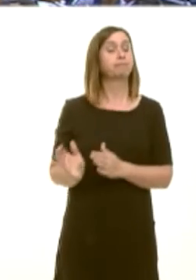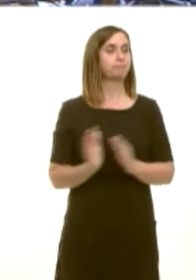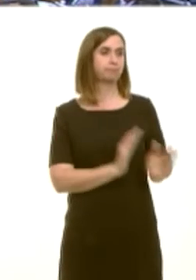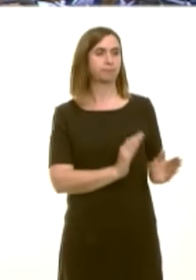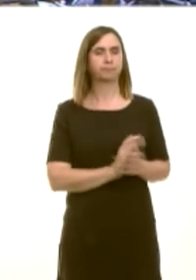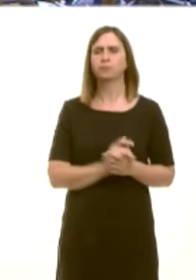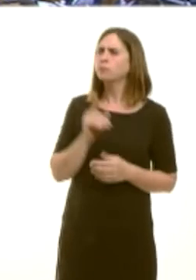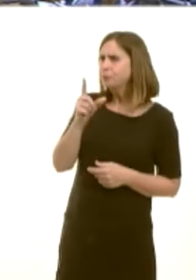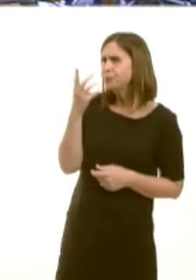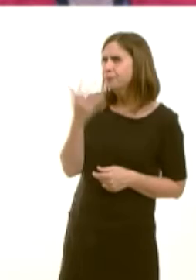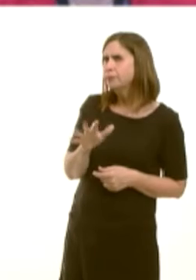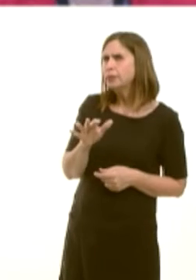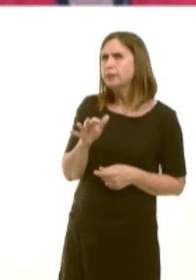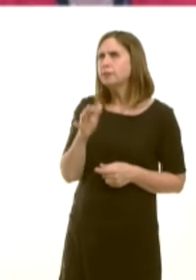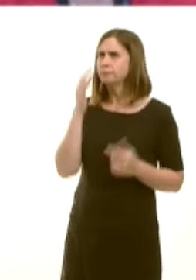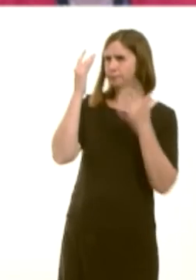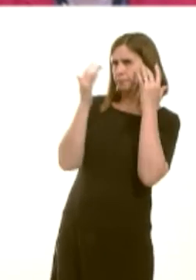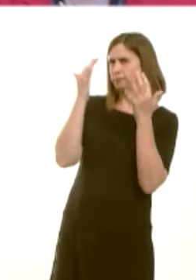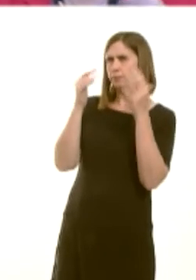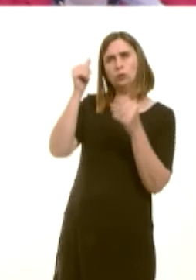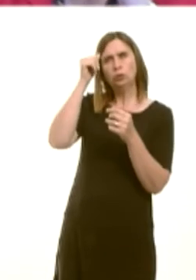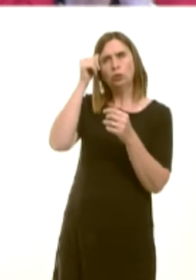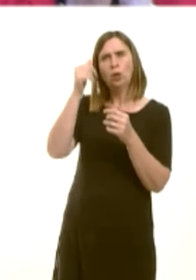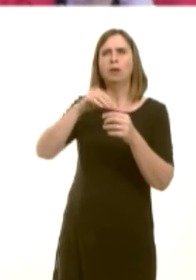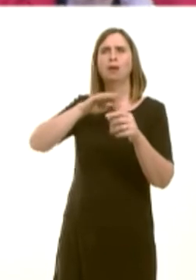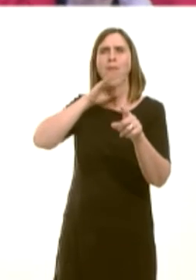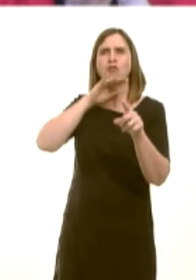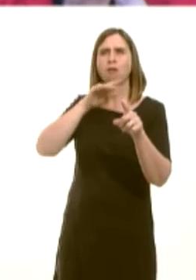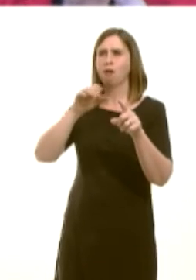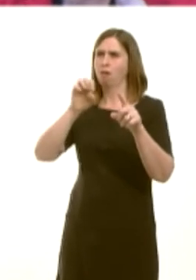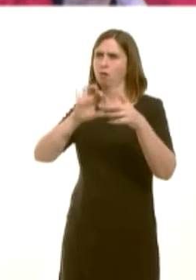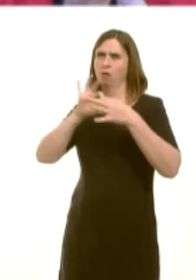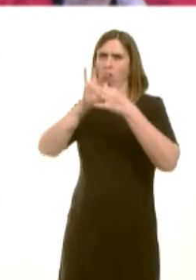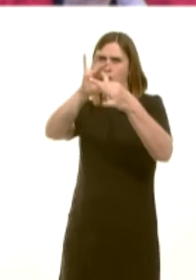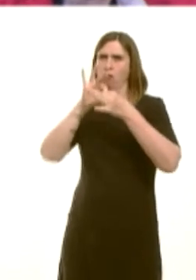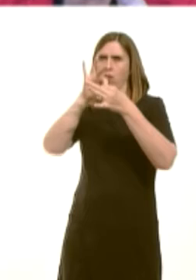First Minister made of how the transatlantic trade and investment partnership will affect Wales? OAQ(4)2284(FM) Carwyn Jones: We are taking a close interest,